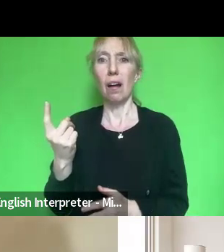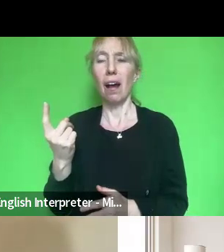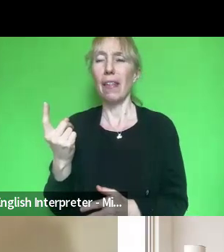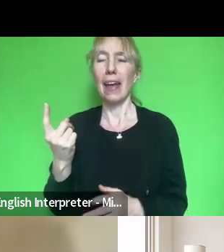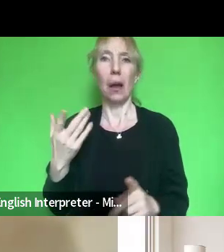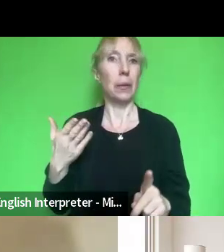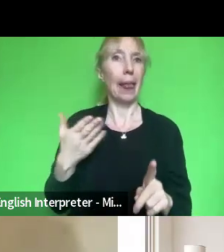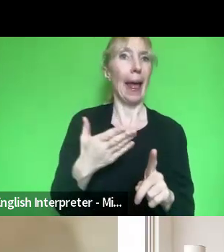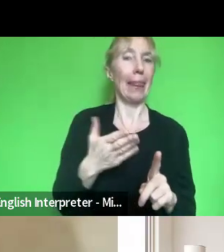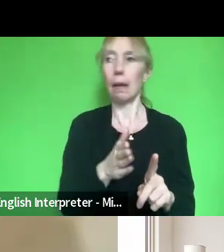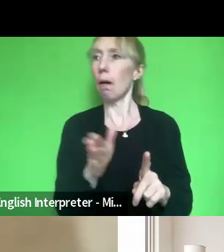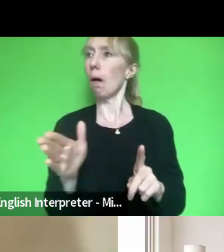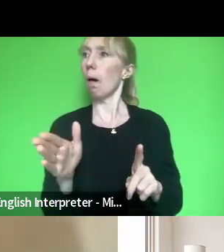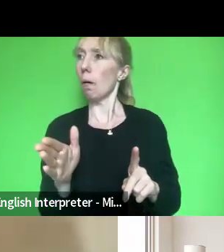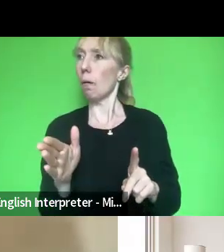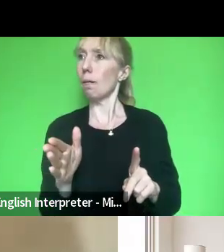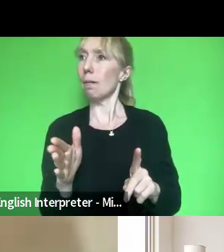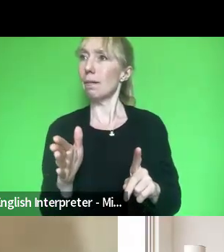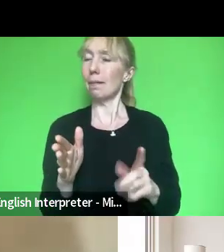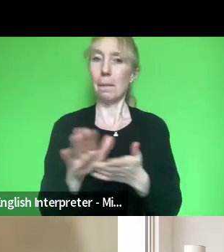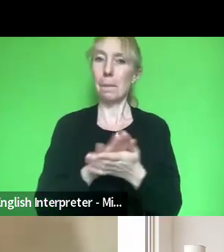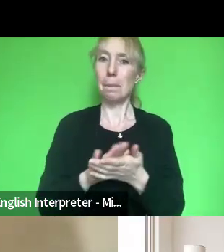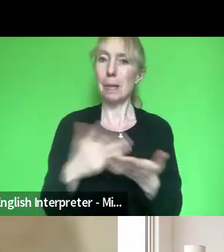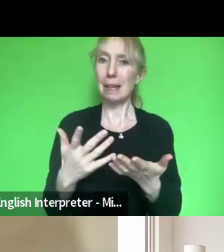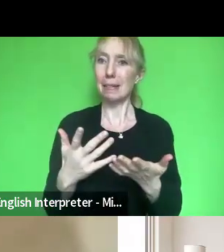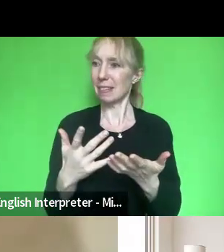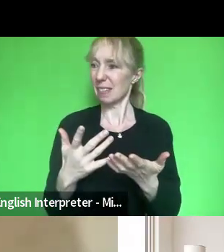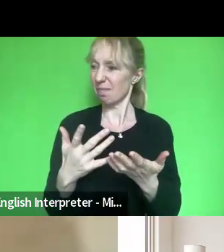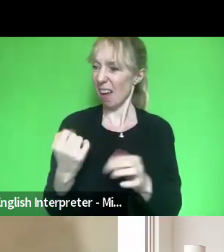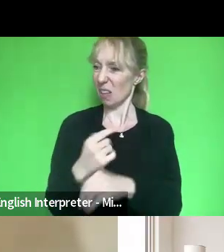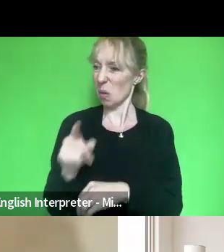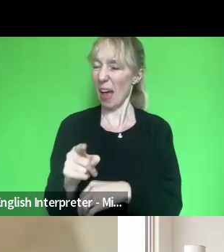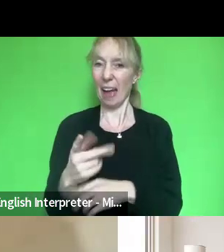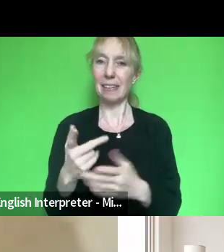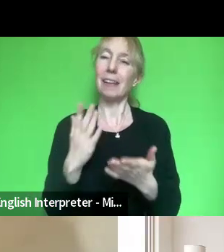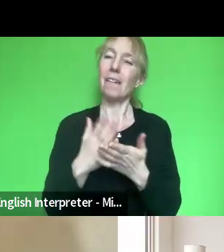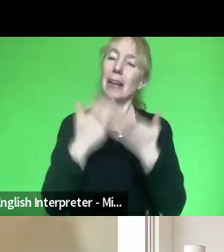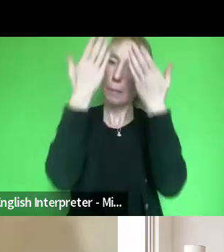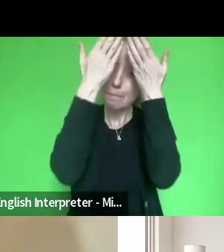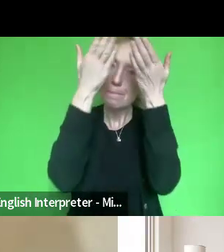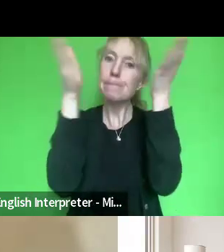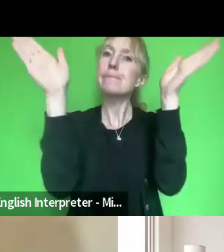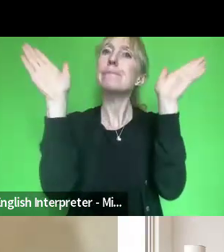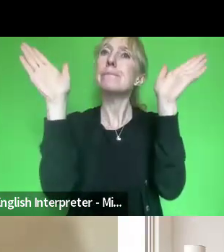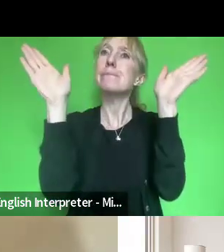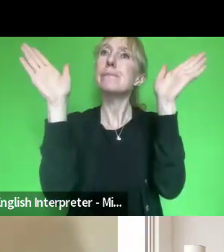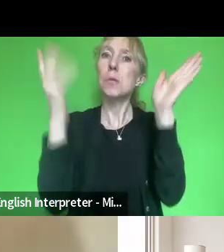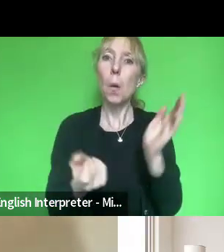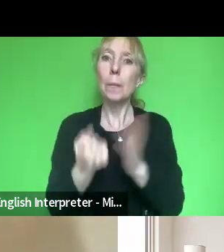thought was going to happen, out of the park, and I've ended up doing something else. And so, I think it's being open to those opportunities, being curious, asking people if you can get